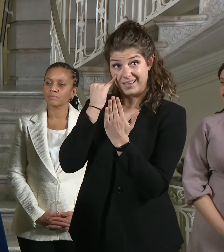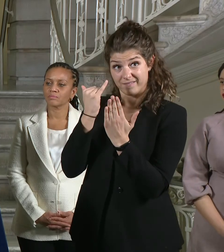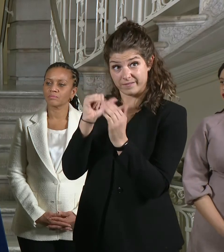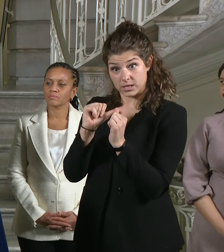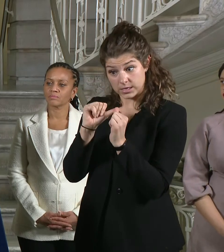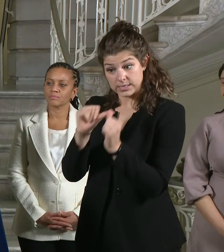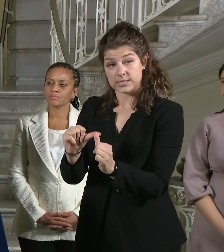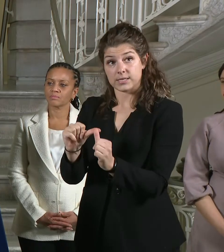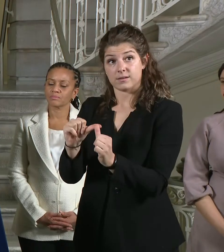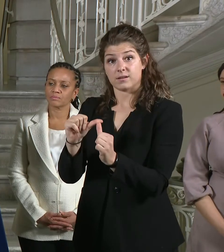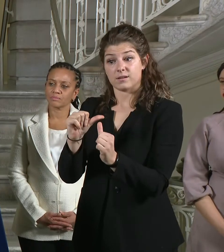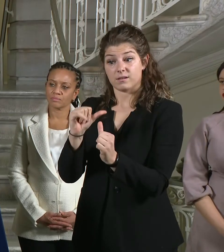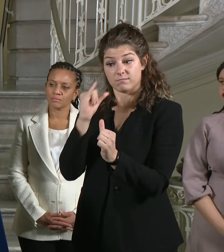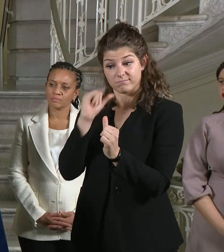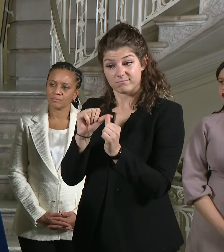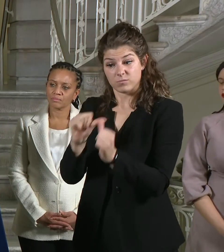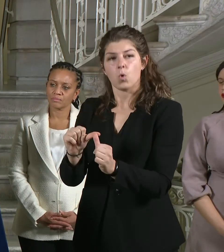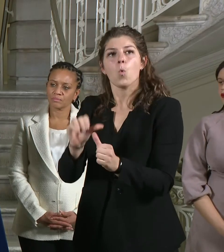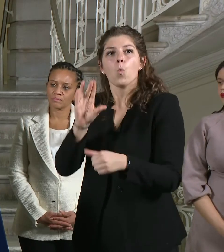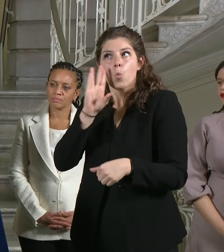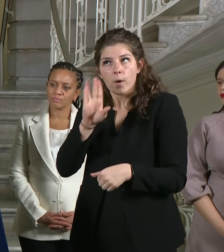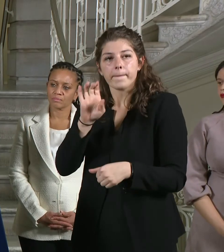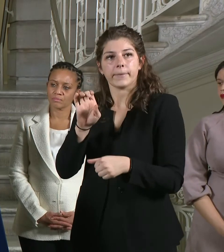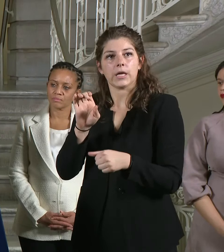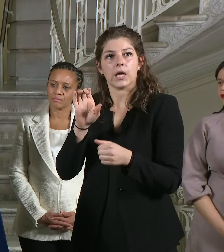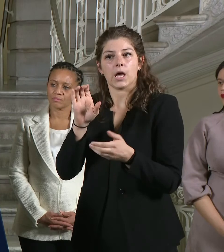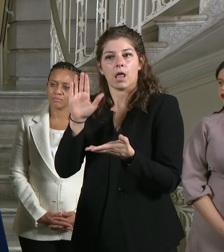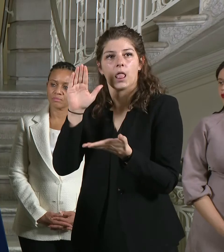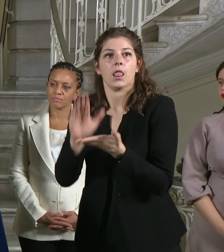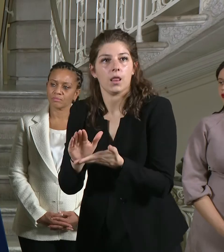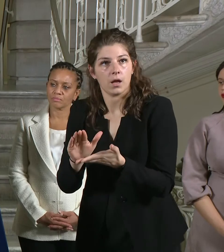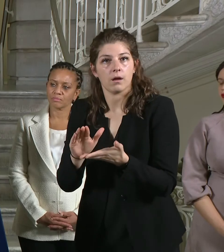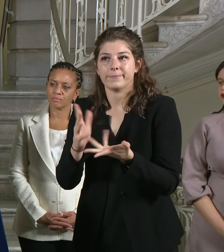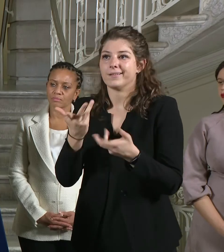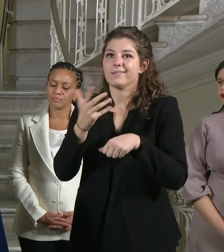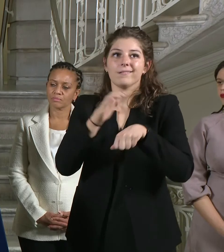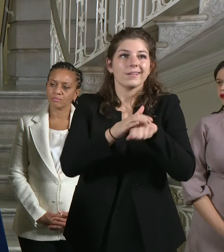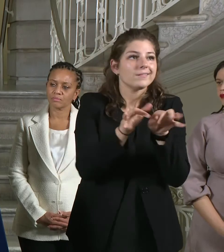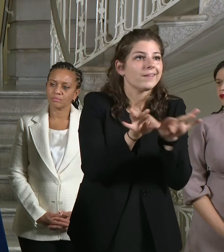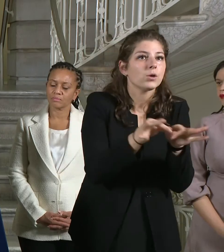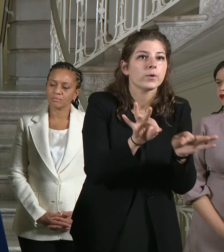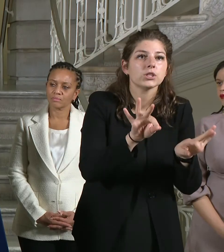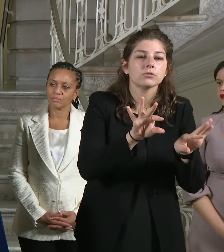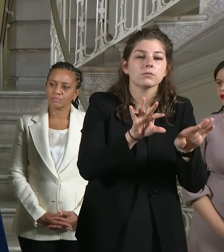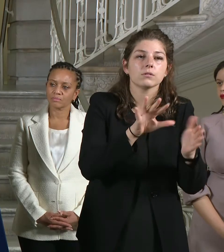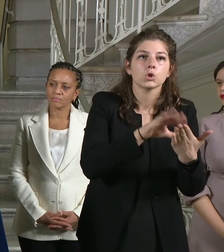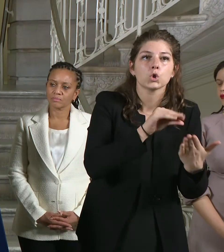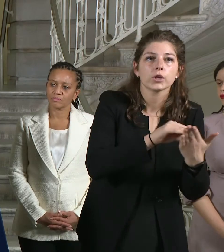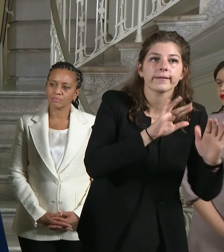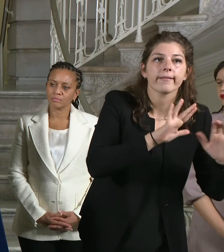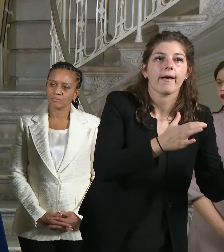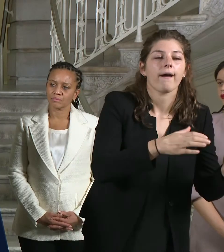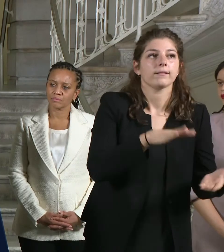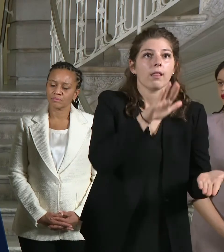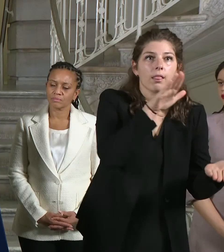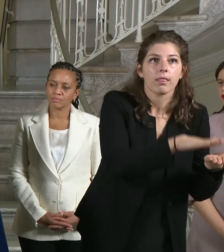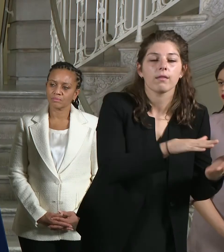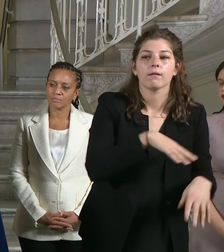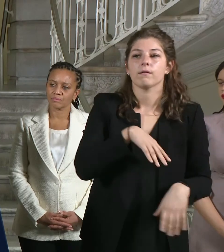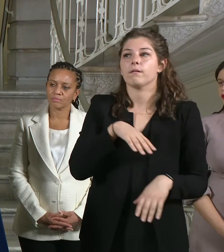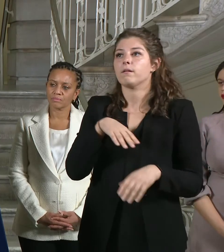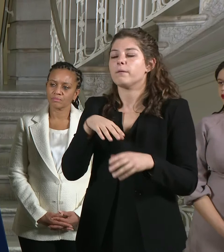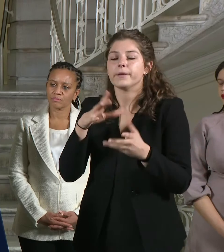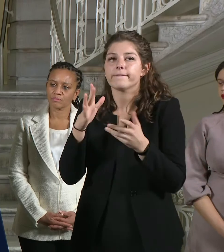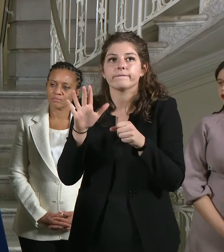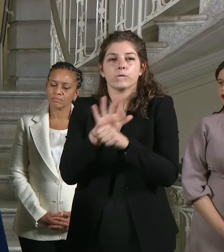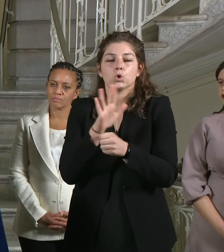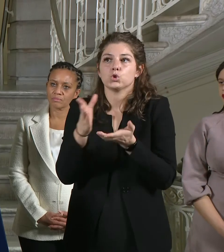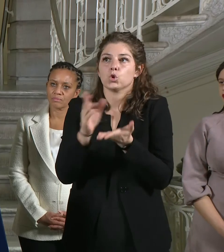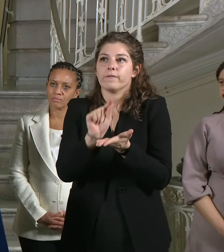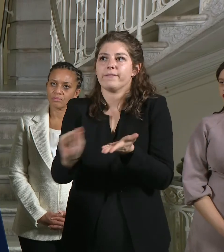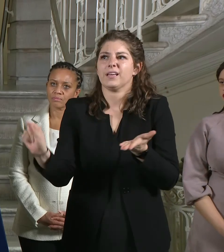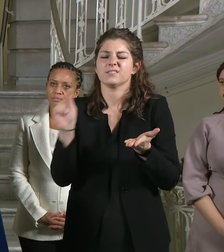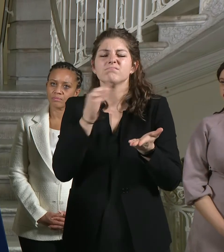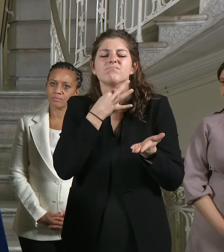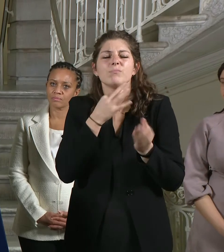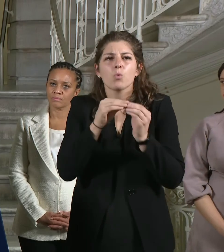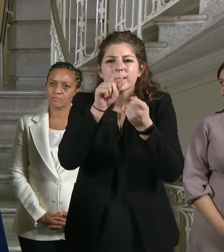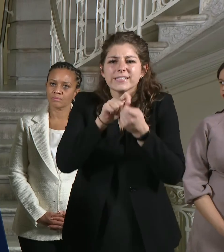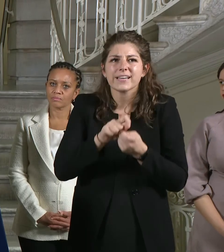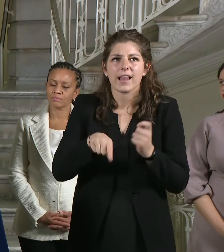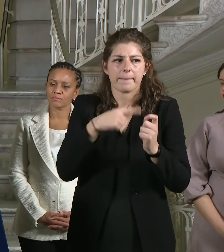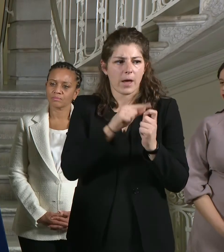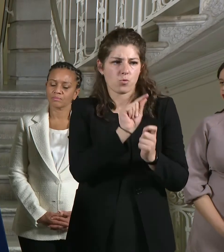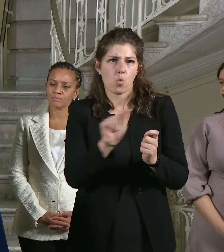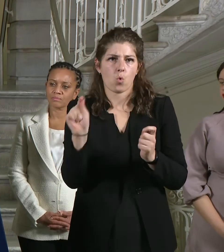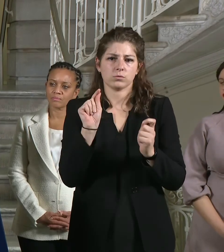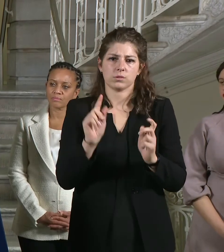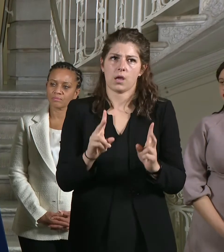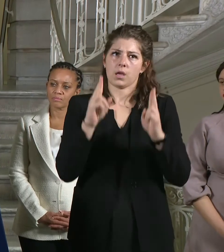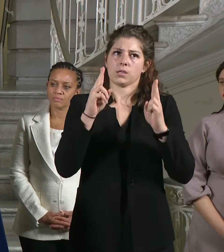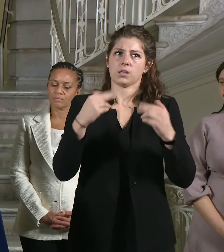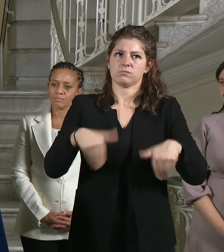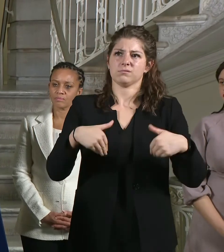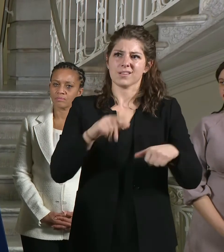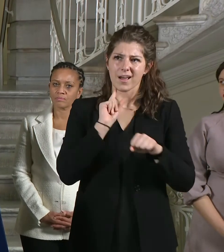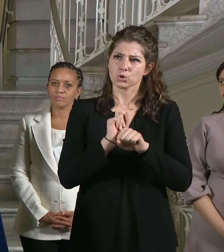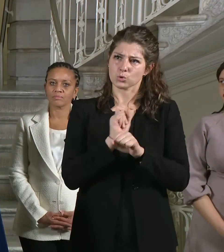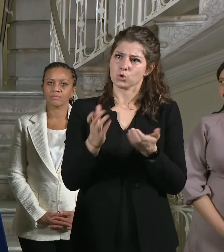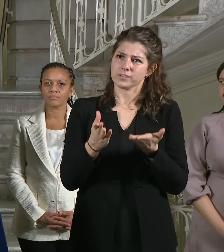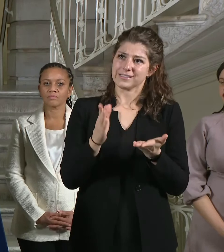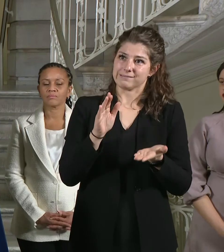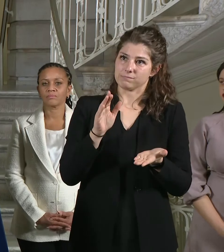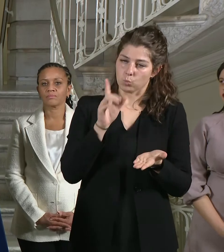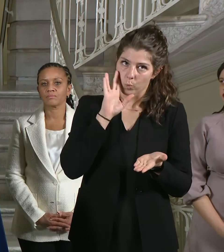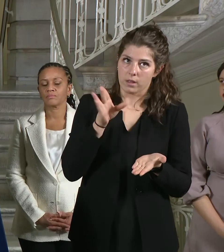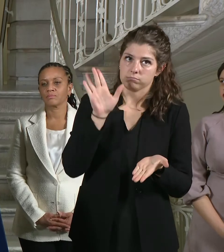THEIR FUNDING.